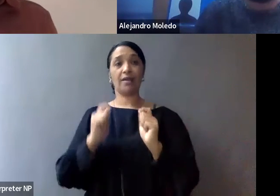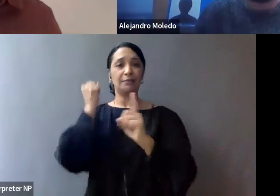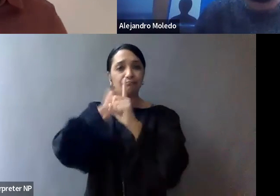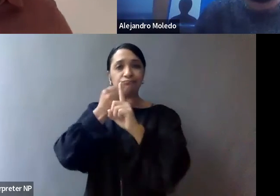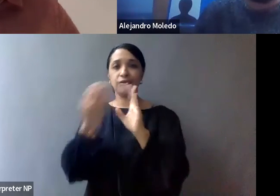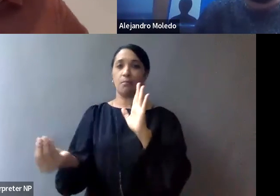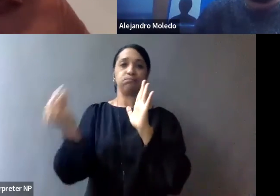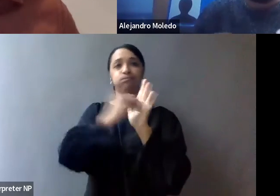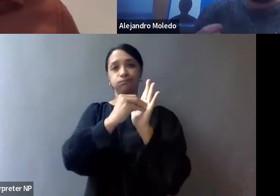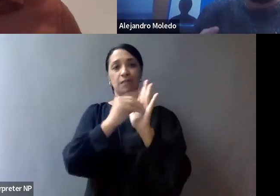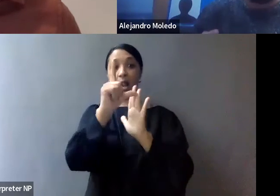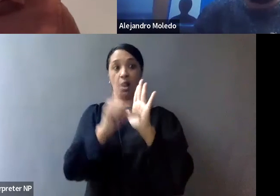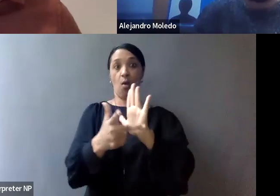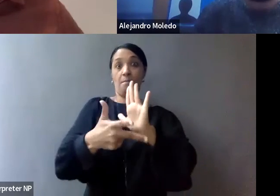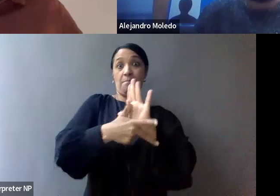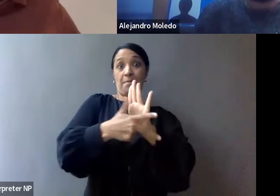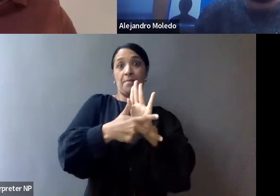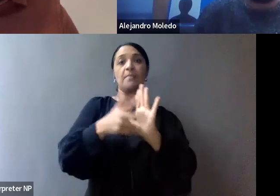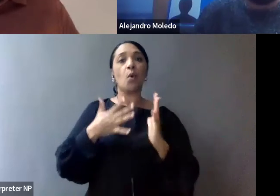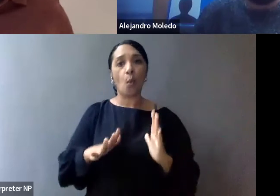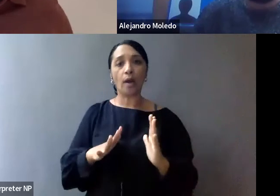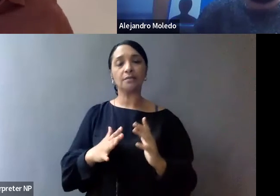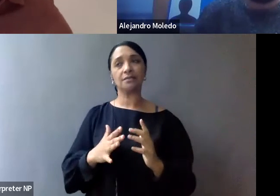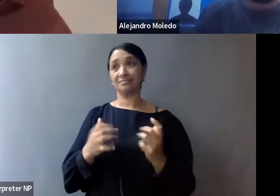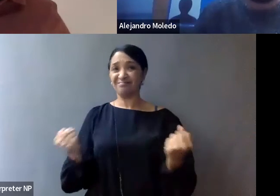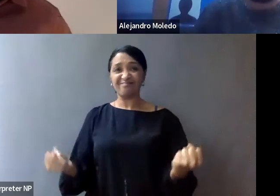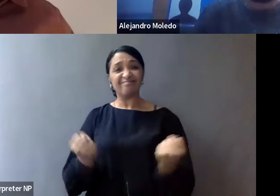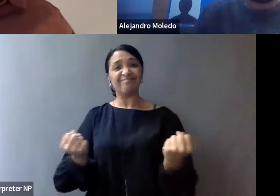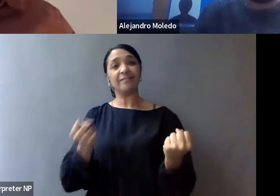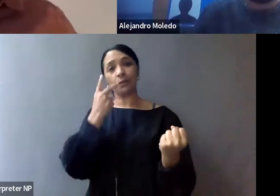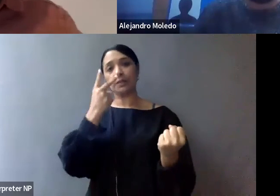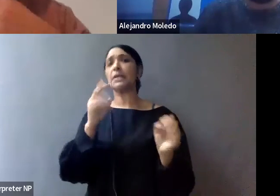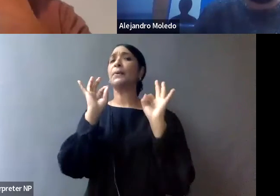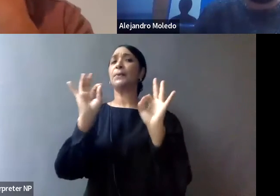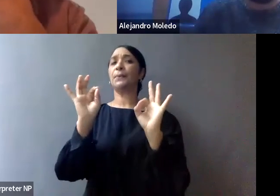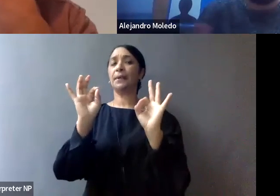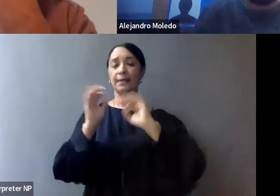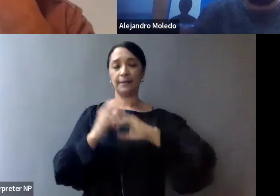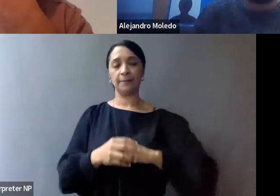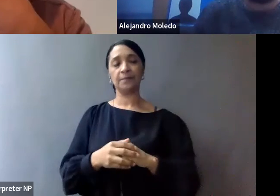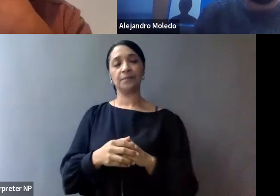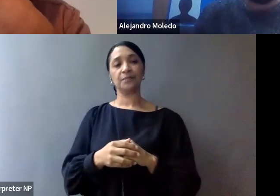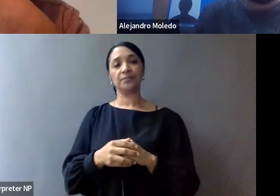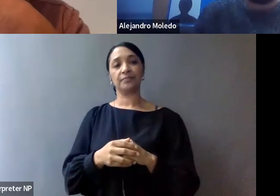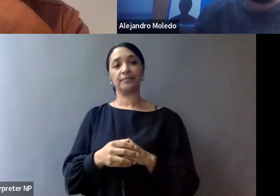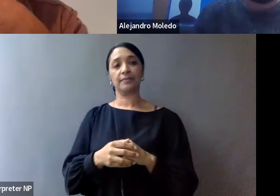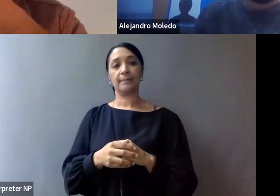has proven that all efforts where worth it. And, even if they took long,